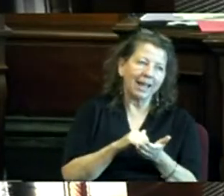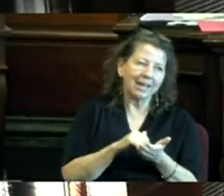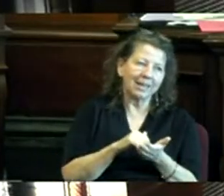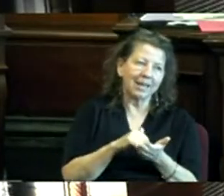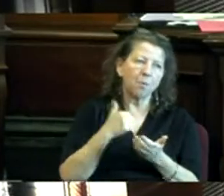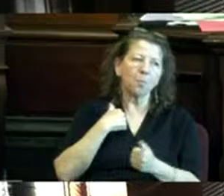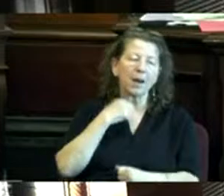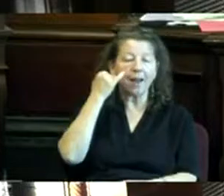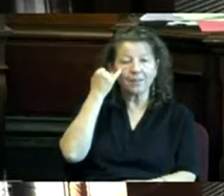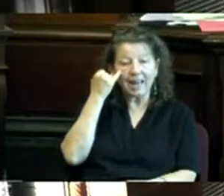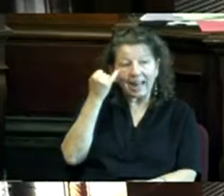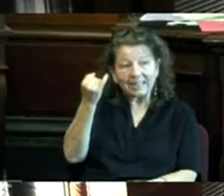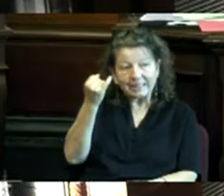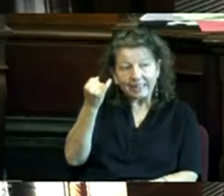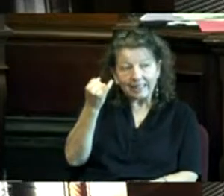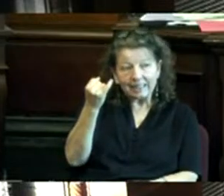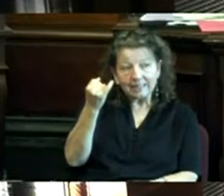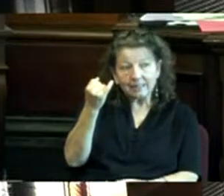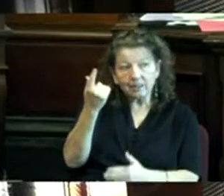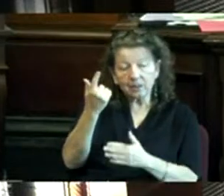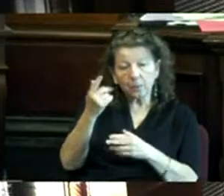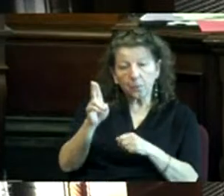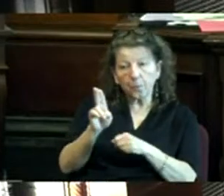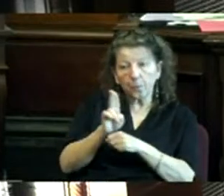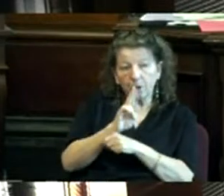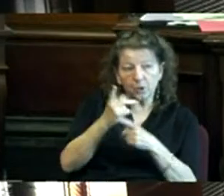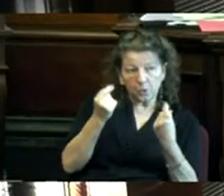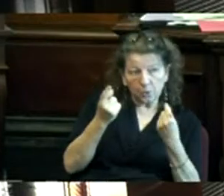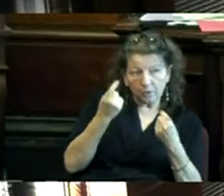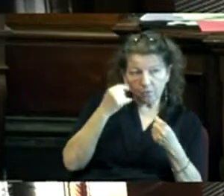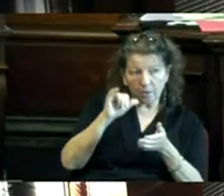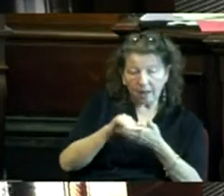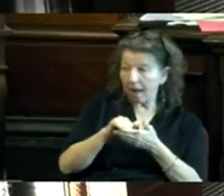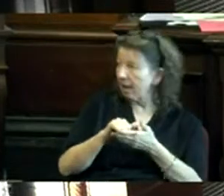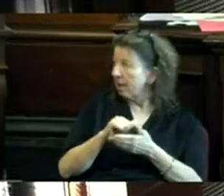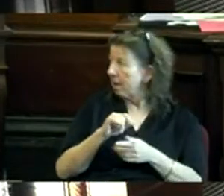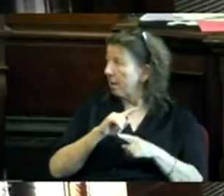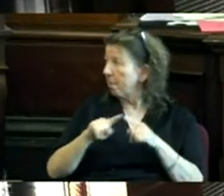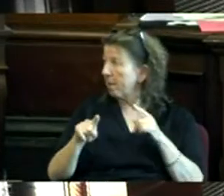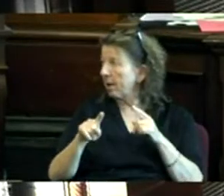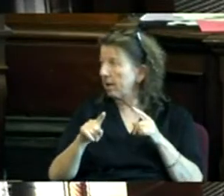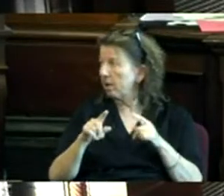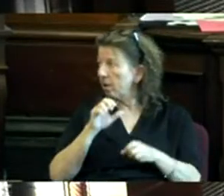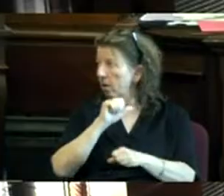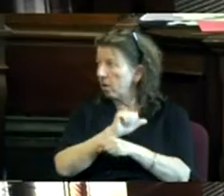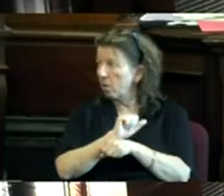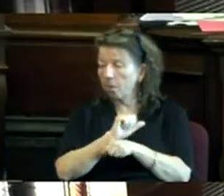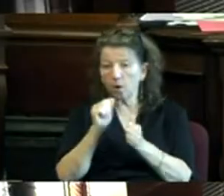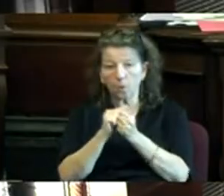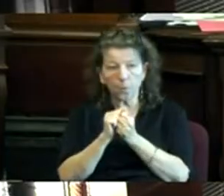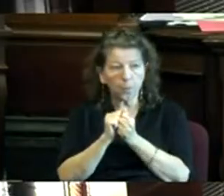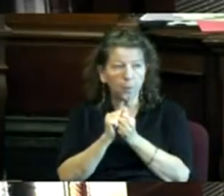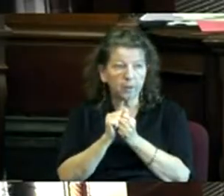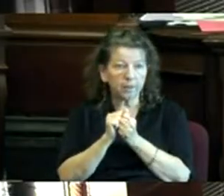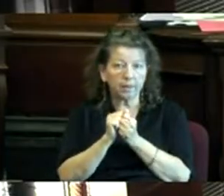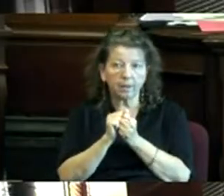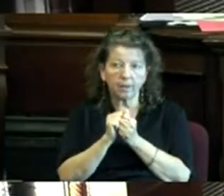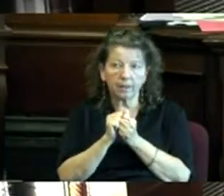differently than the current peers. Yeah. Again, I think it's like we have ideas of how the